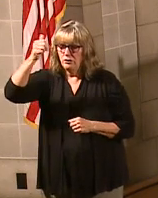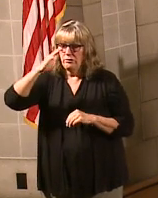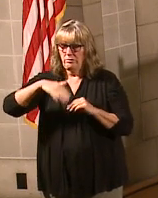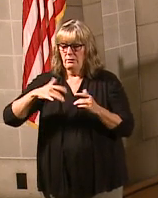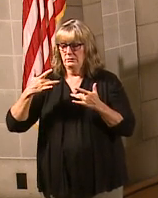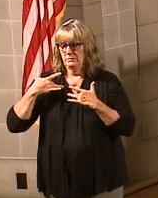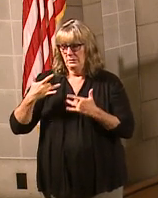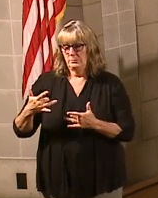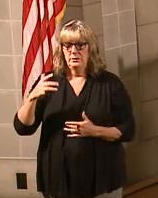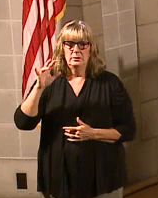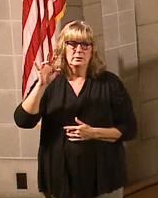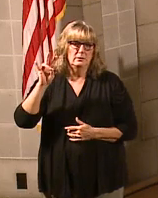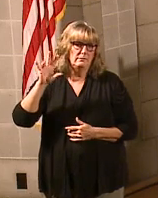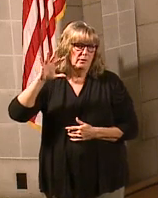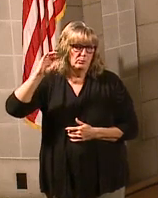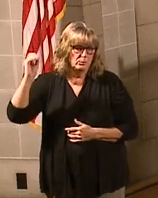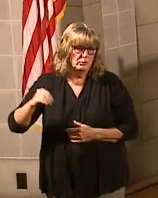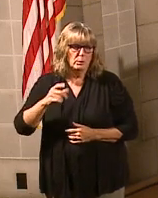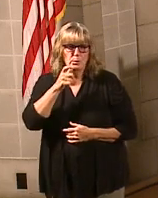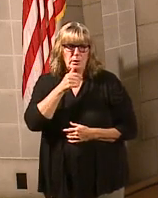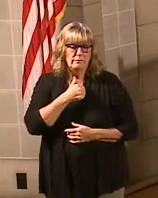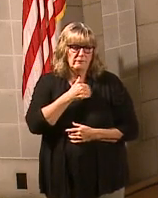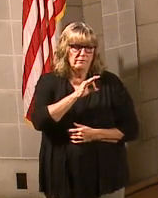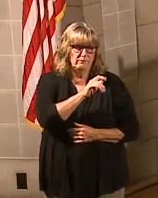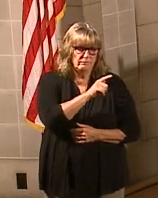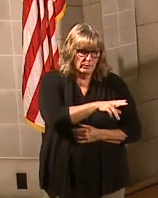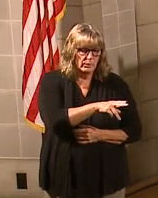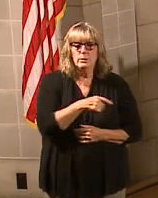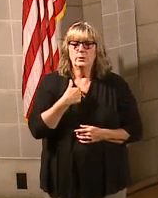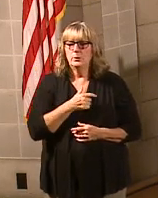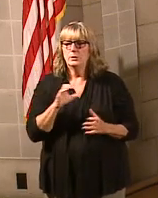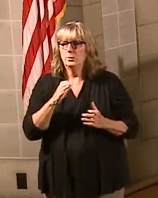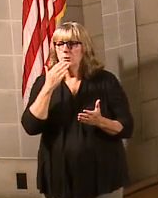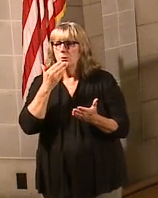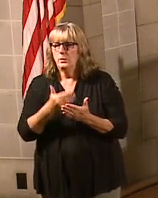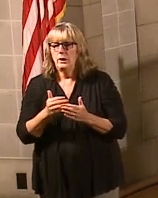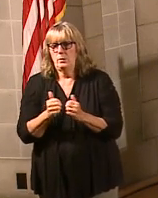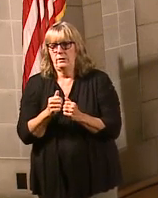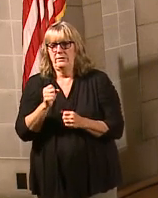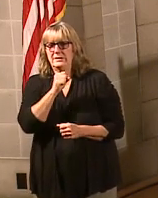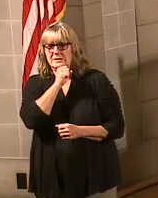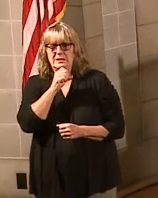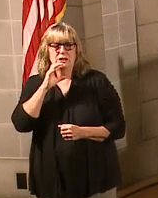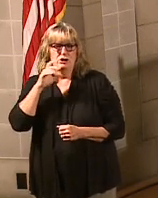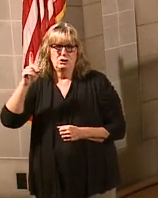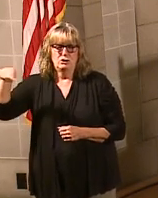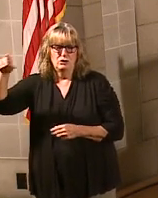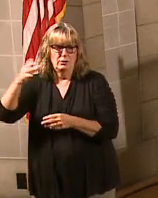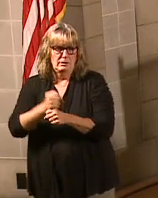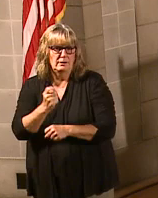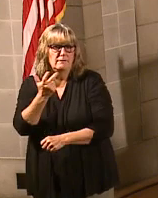AND ABOVE THAT HAVE BEEN VACCINATED FOR THE CORONAVIRUS.